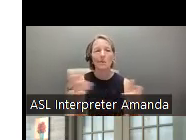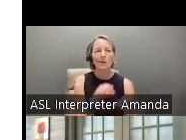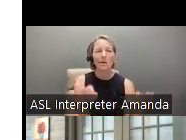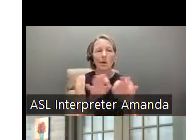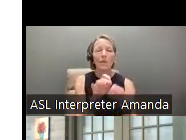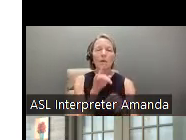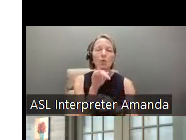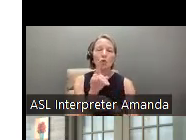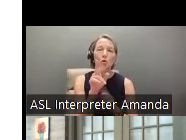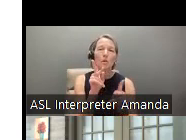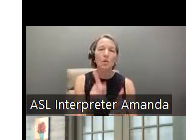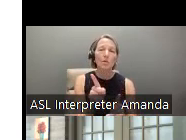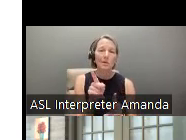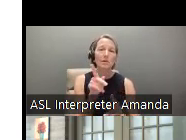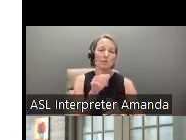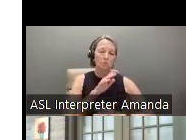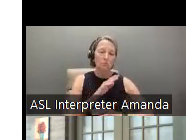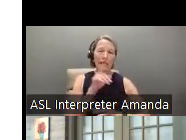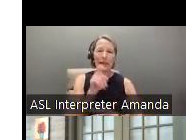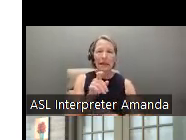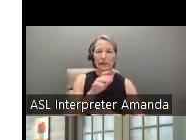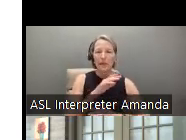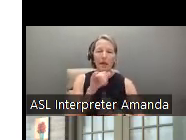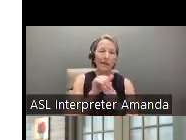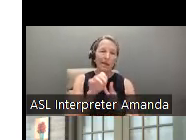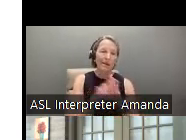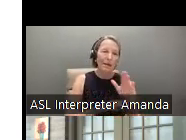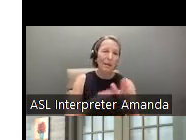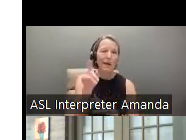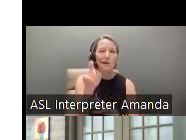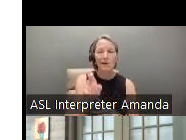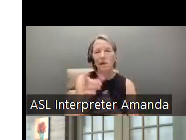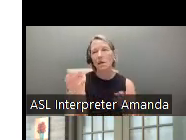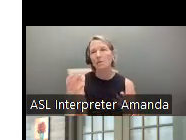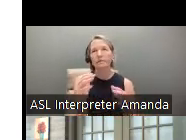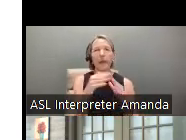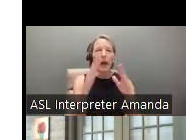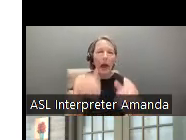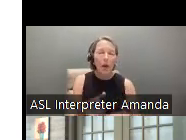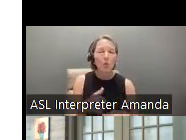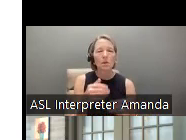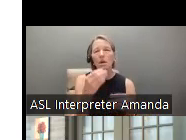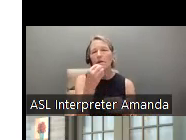the beneficiaries needs are met that is the basic necessities of you know housing food clothing and